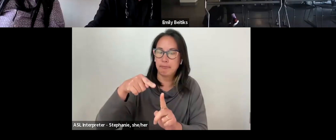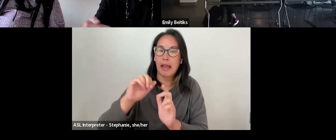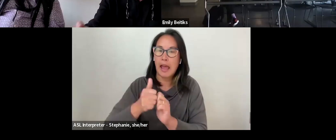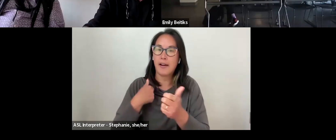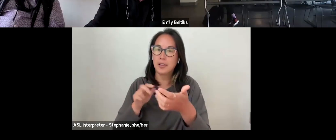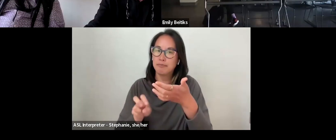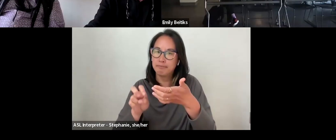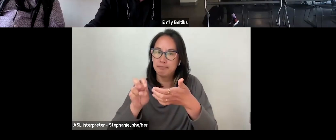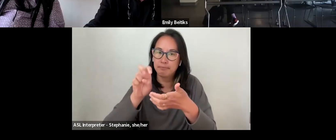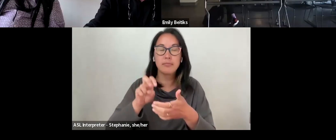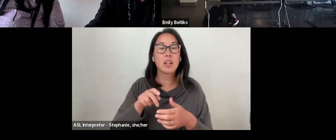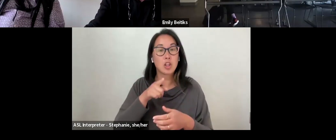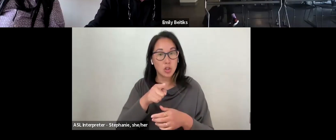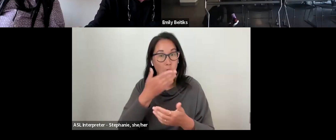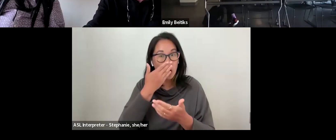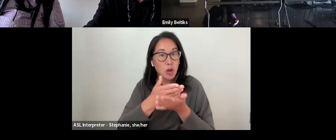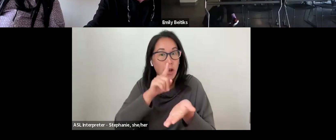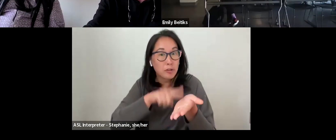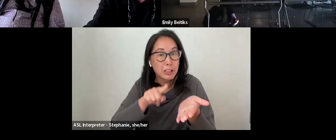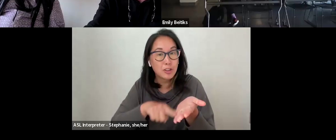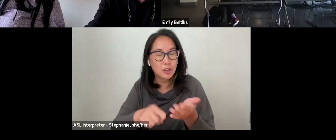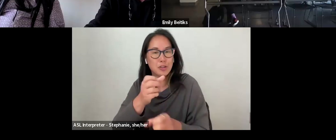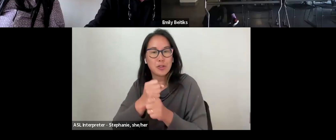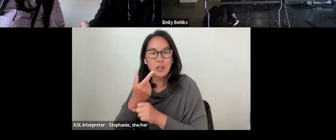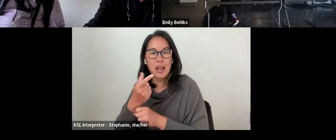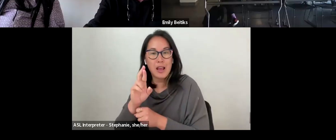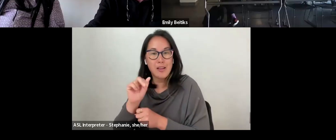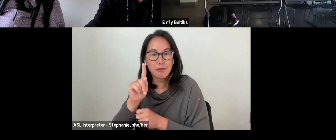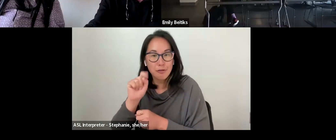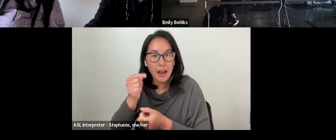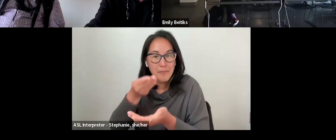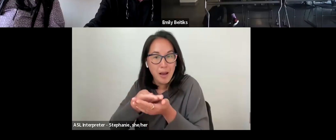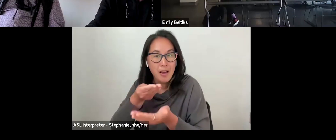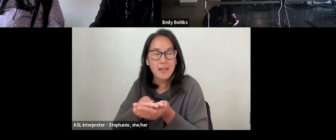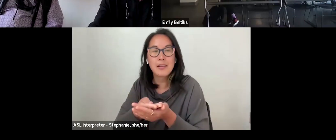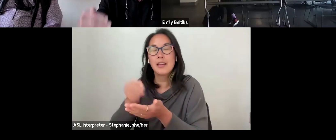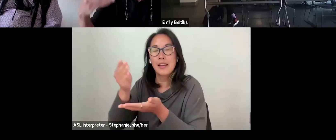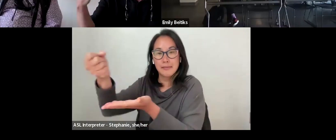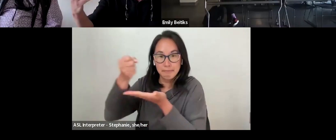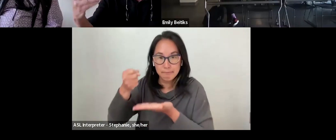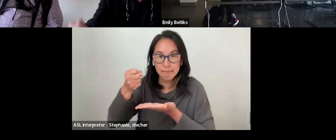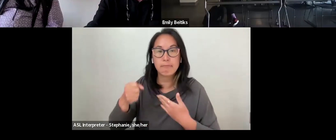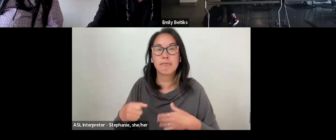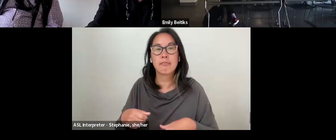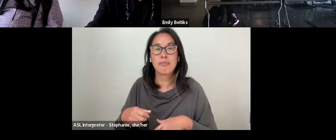You do good research, you get grant money. Especially grant money from the elite sources.